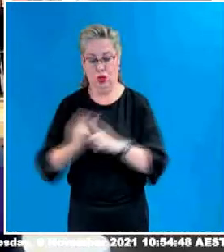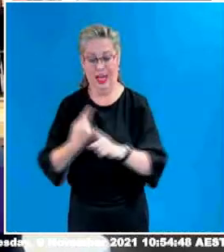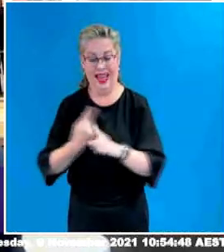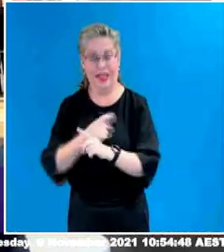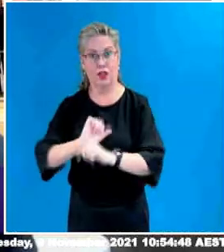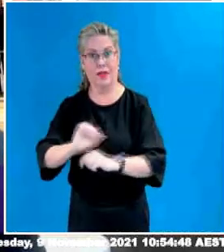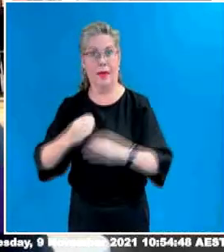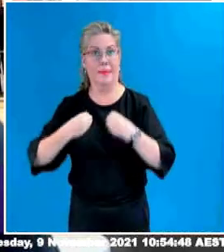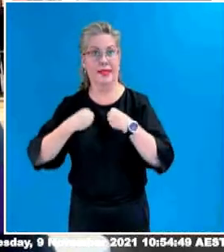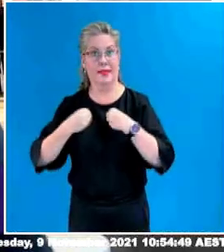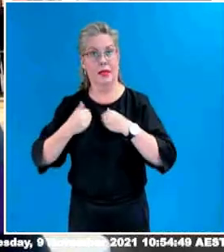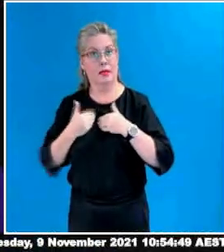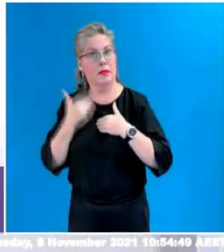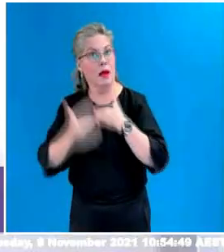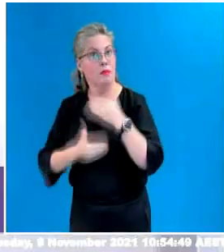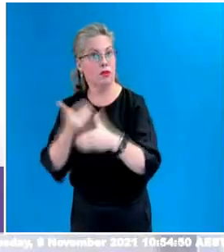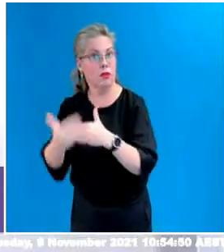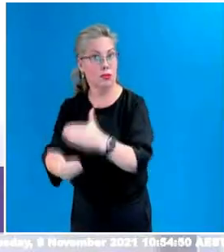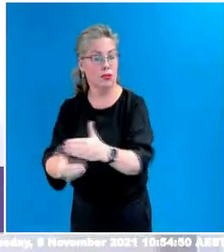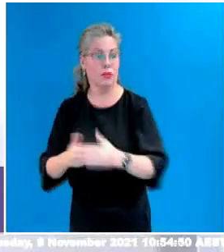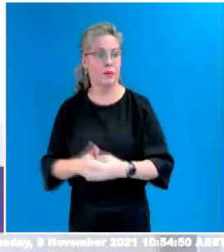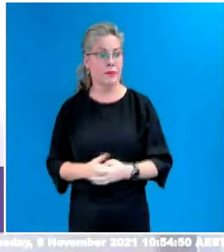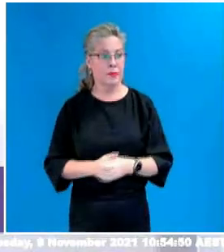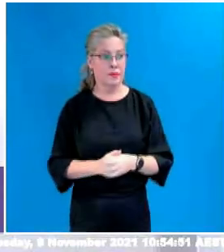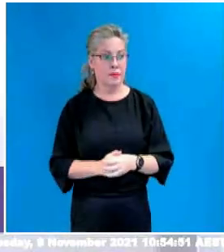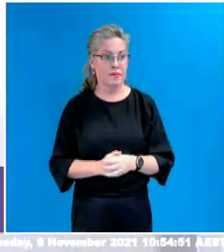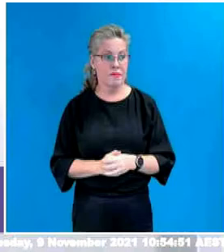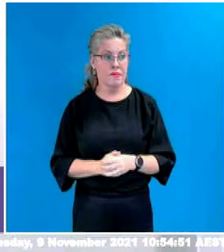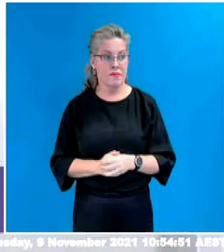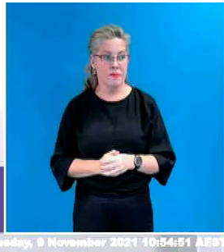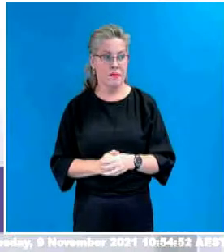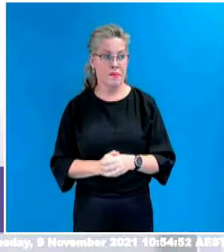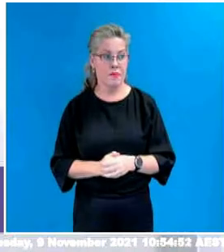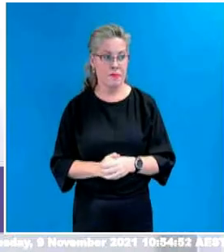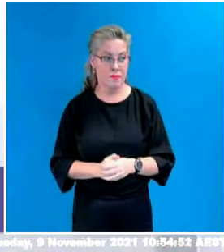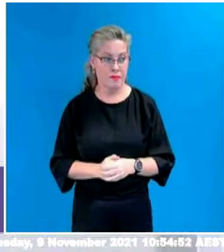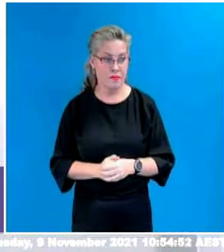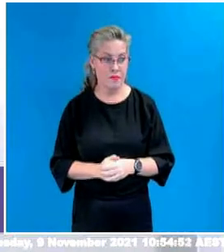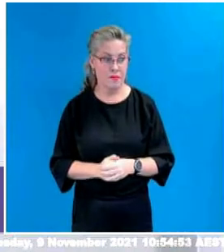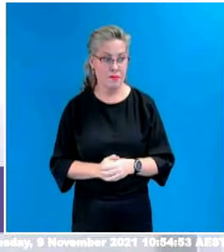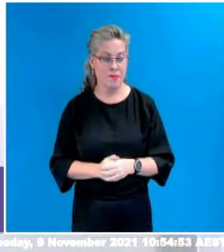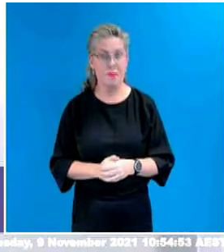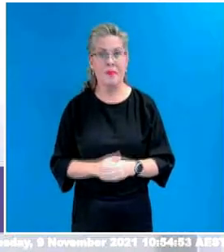human rights law level about what might be vertical integration of rights and